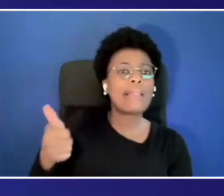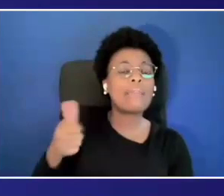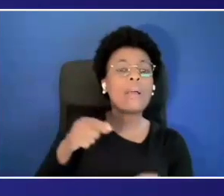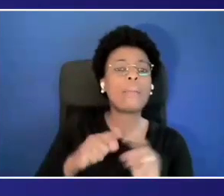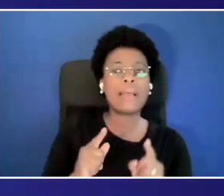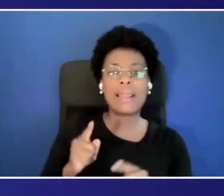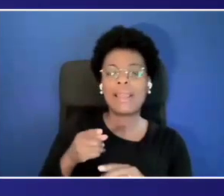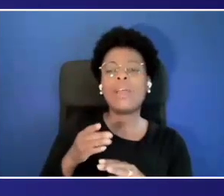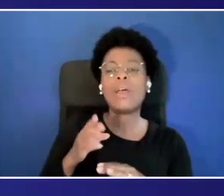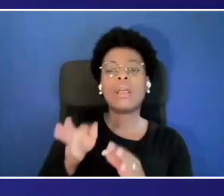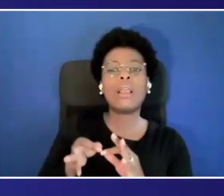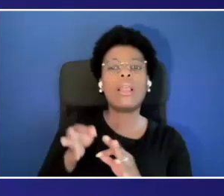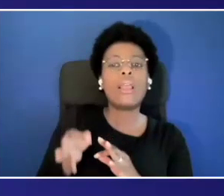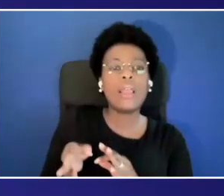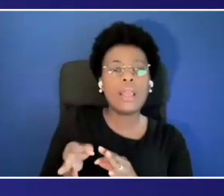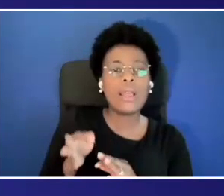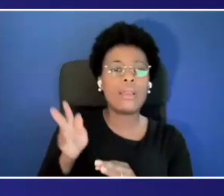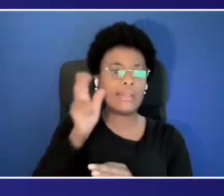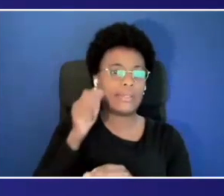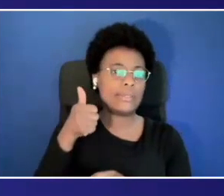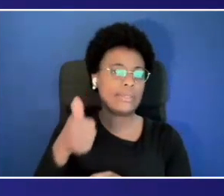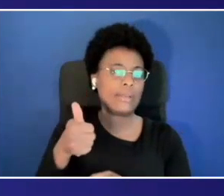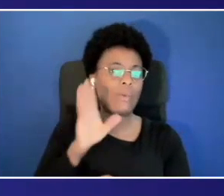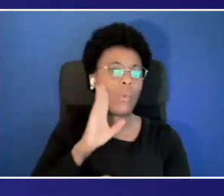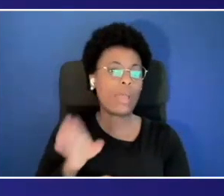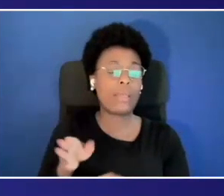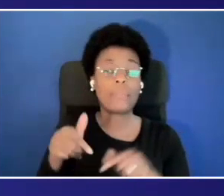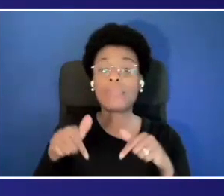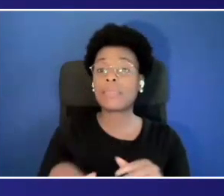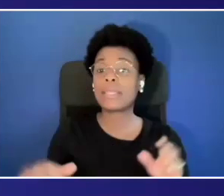This hearing is being transcribed and will post a transcript. I'm on our website within the next few weeks.